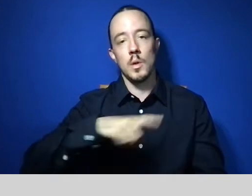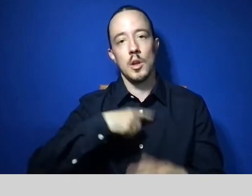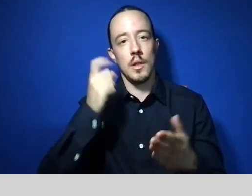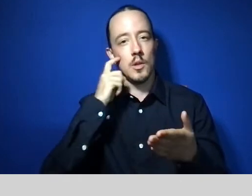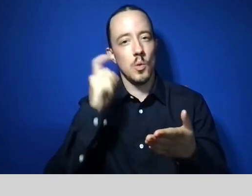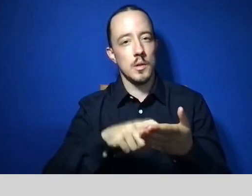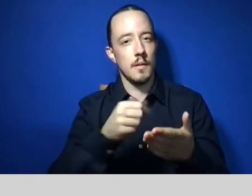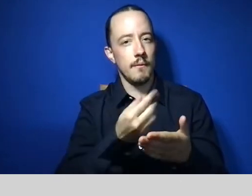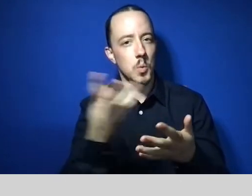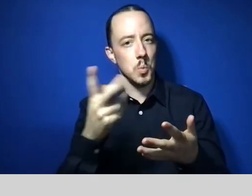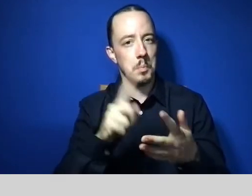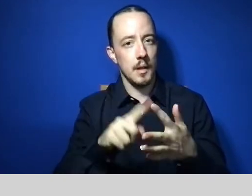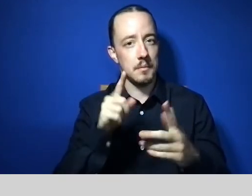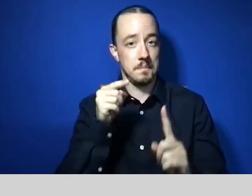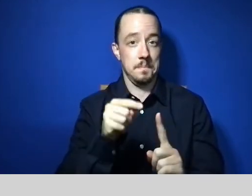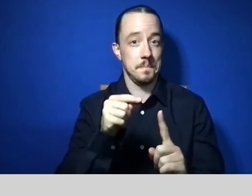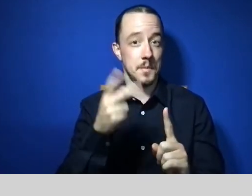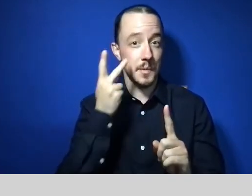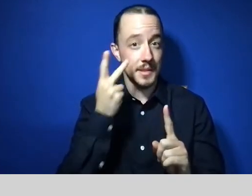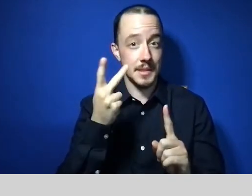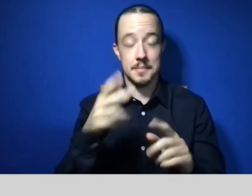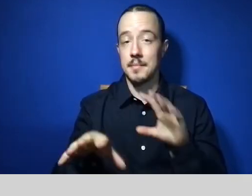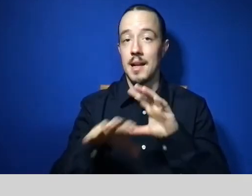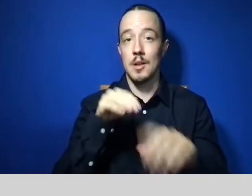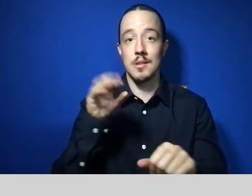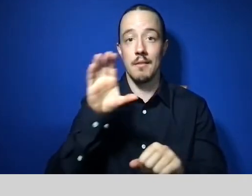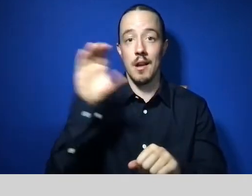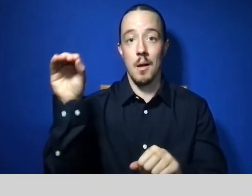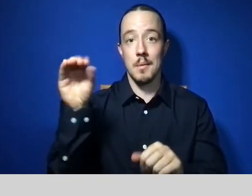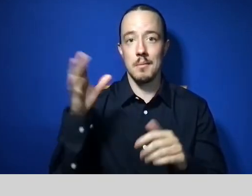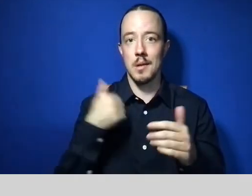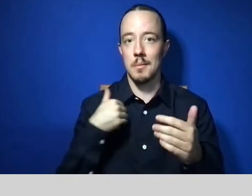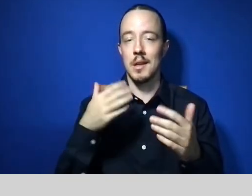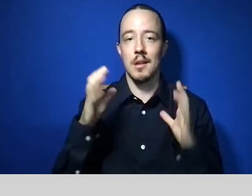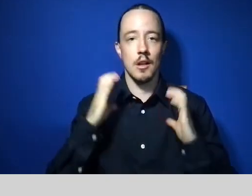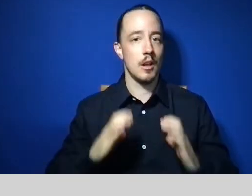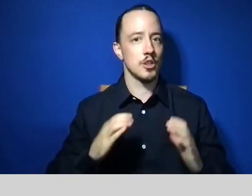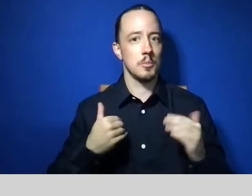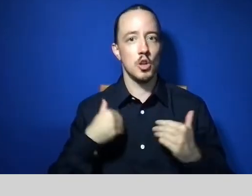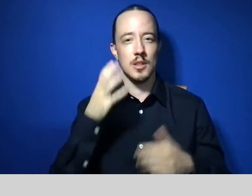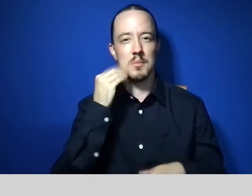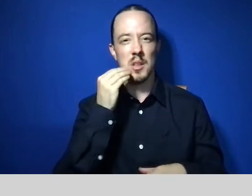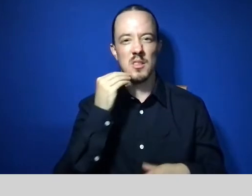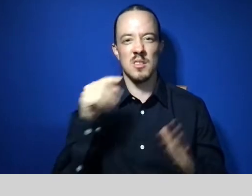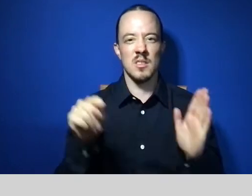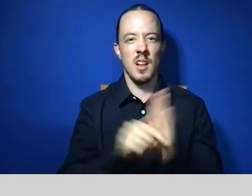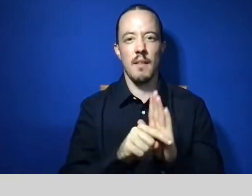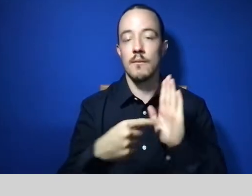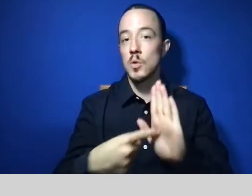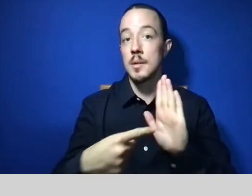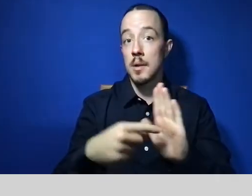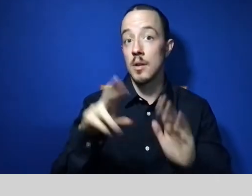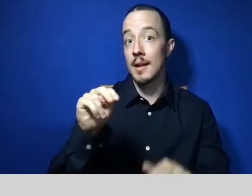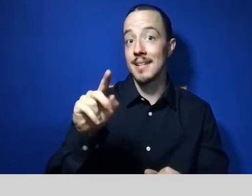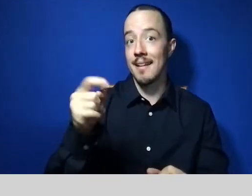but that's just the tip of the iceberg. So outside of our company, there could be a poor consumer experience, say we're Netflix.